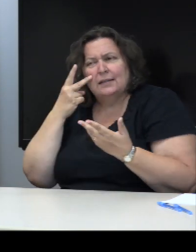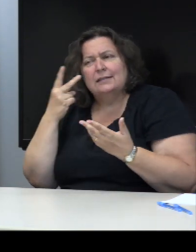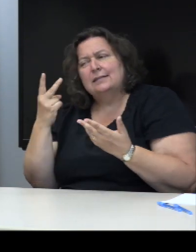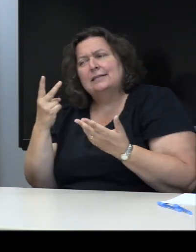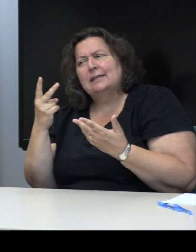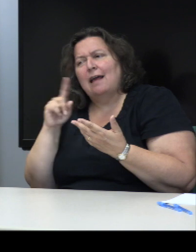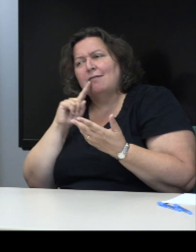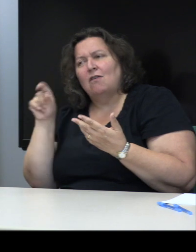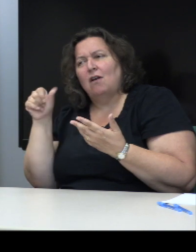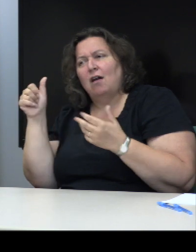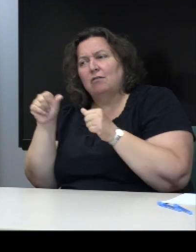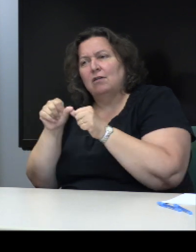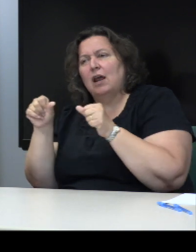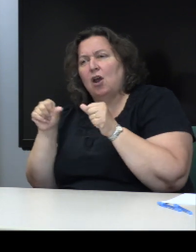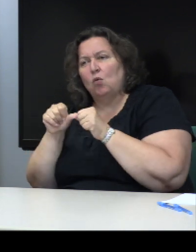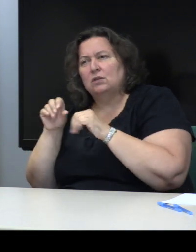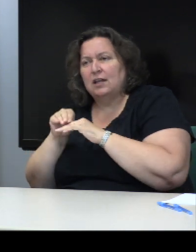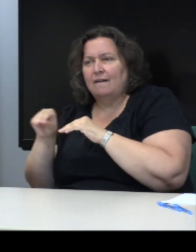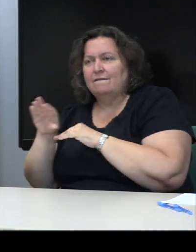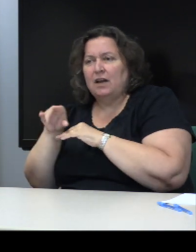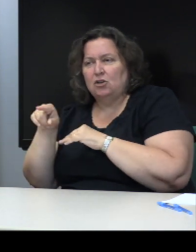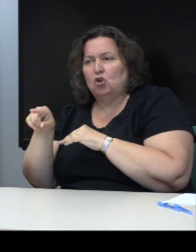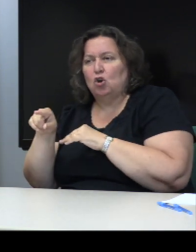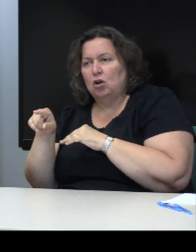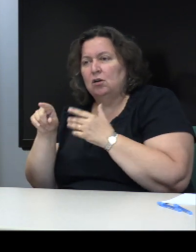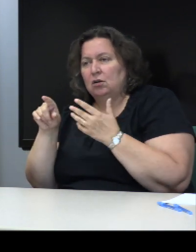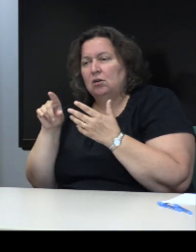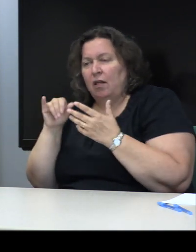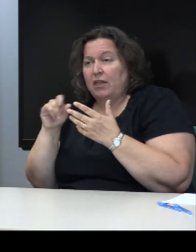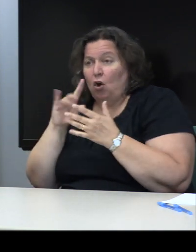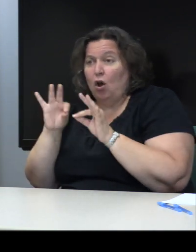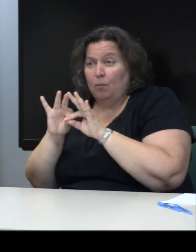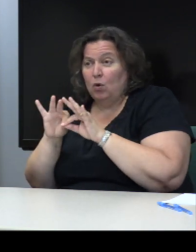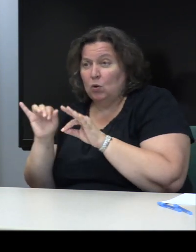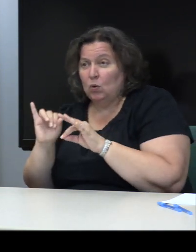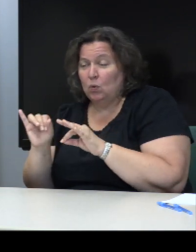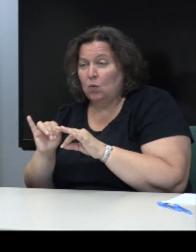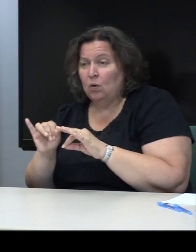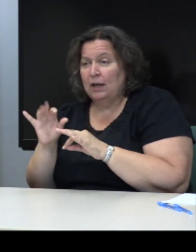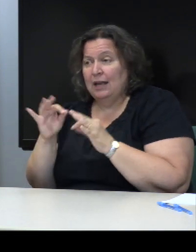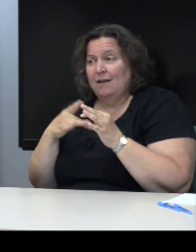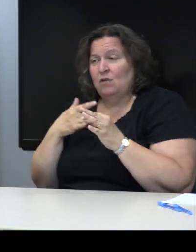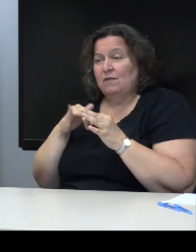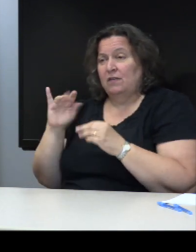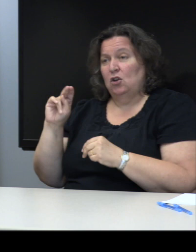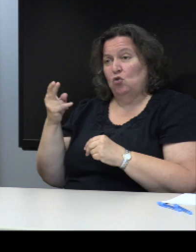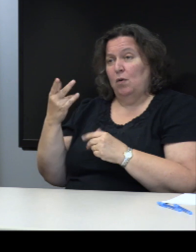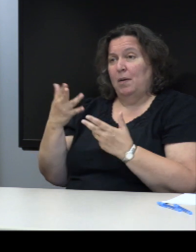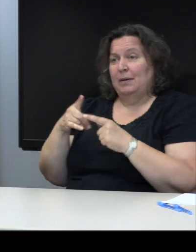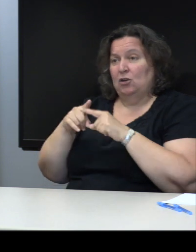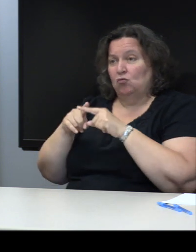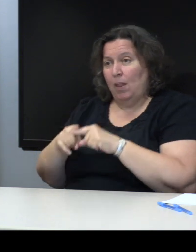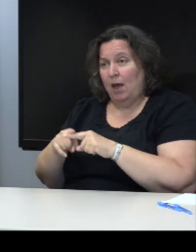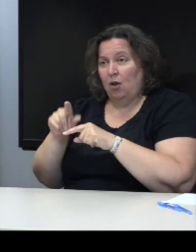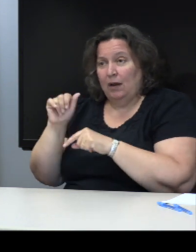are other areas affecting her that are also important. If we feel that Norah may need to rely on ASL